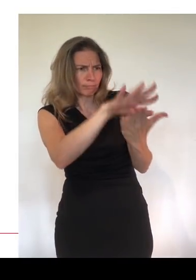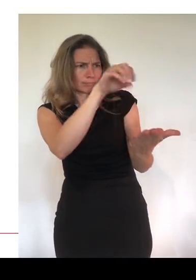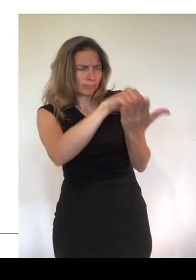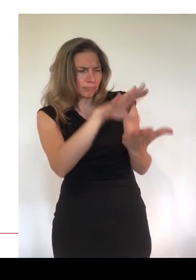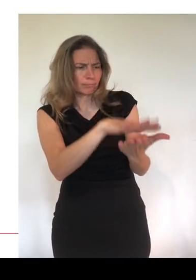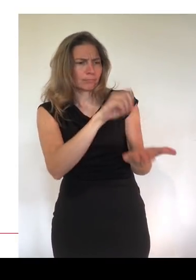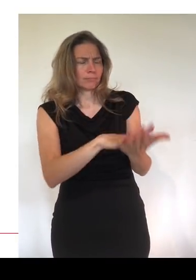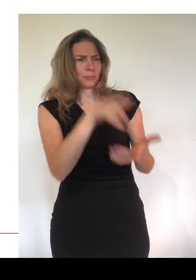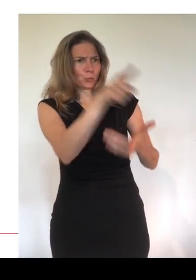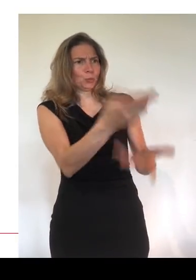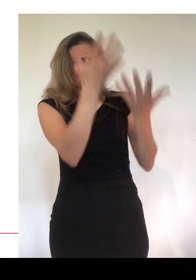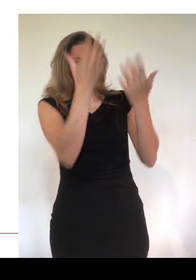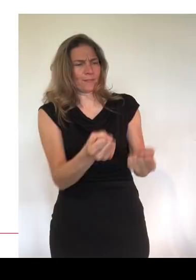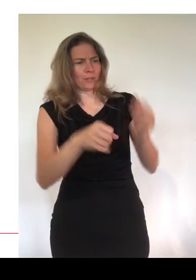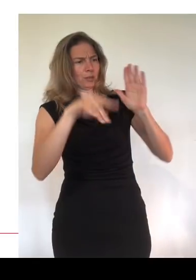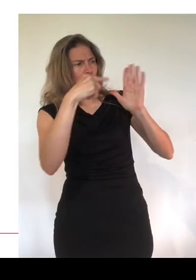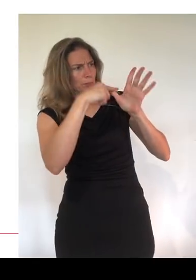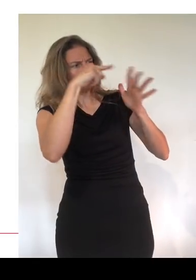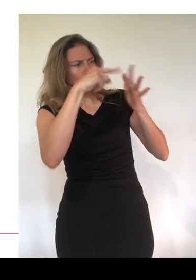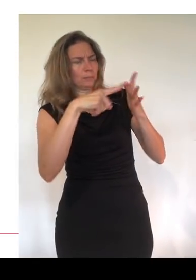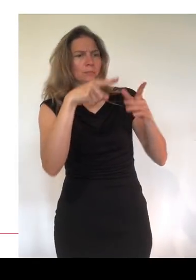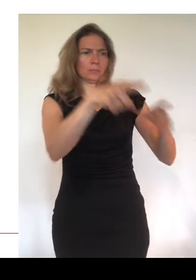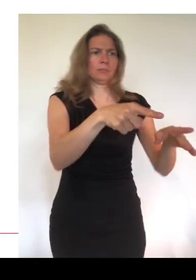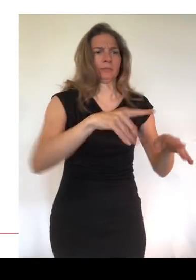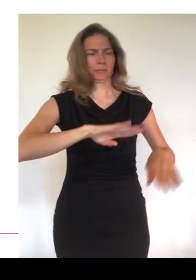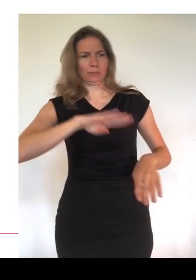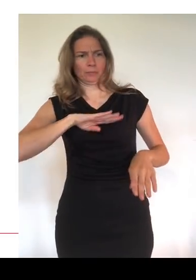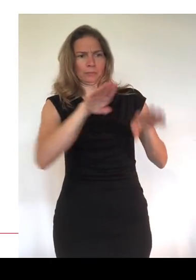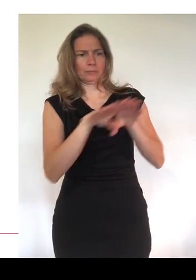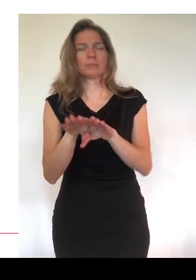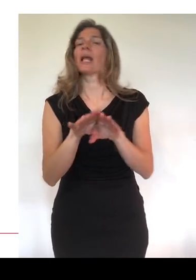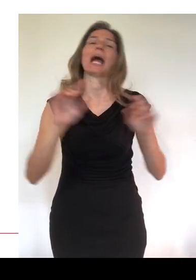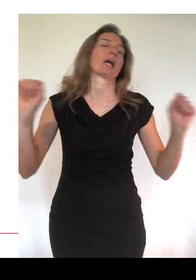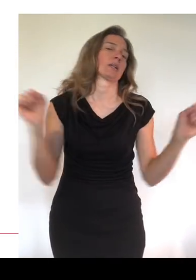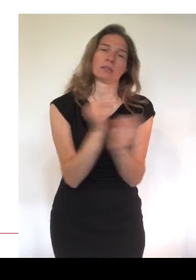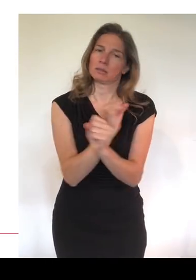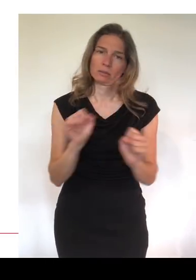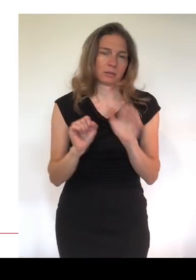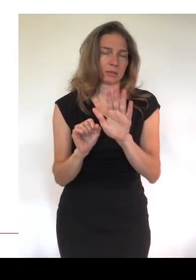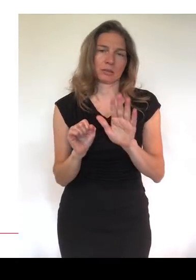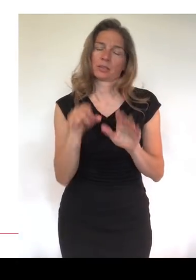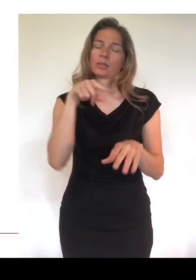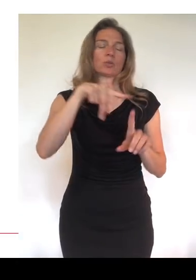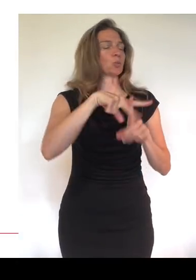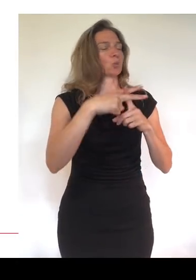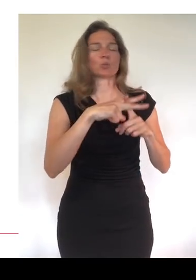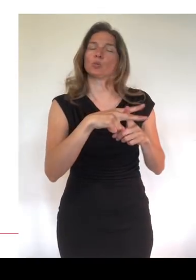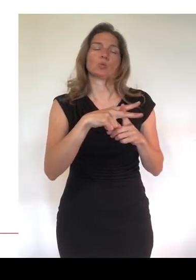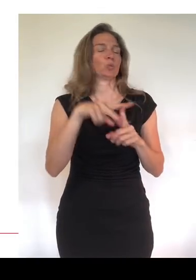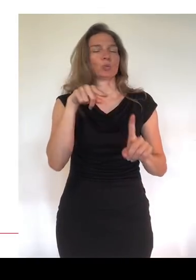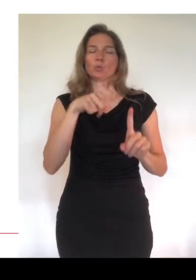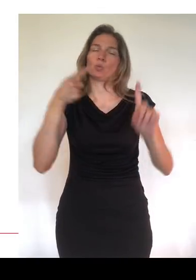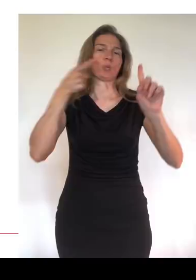schools when your schools are we can't talk about a bad performing child based